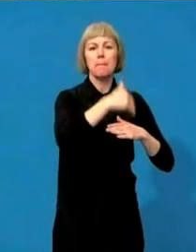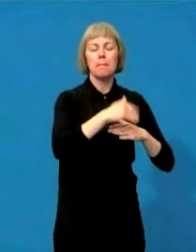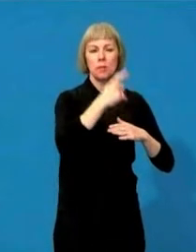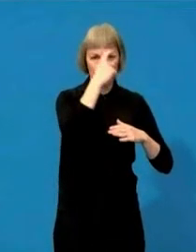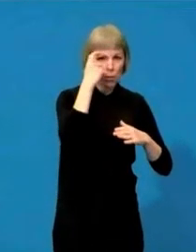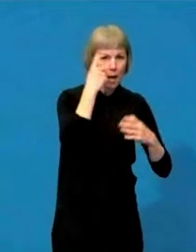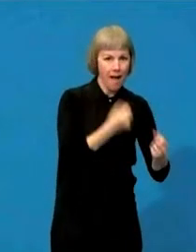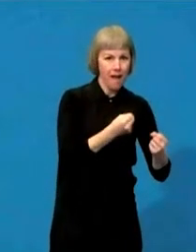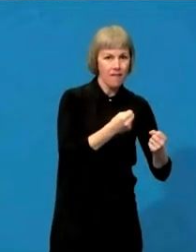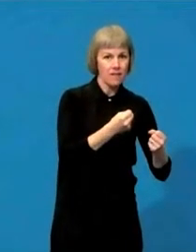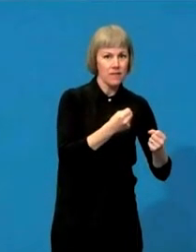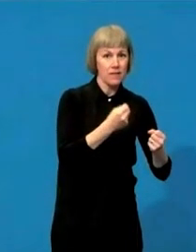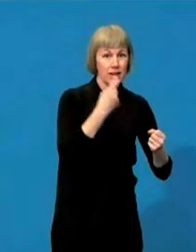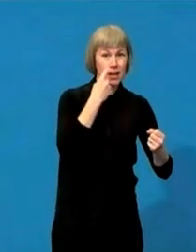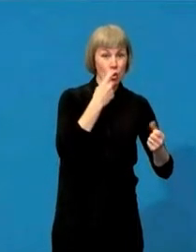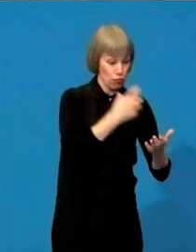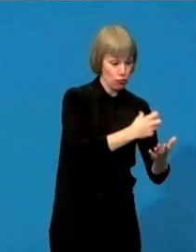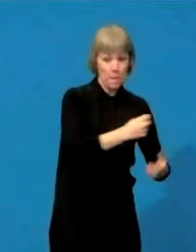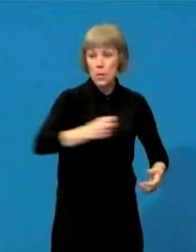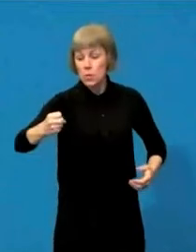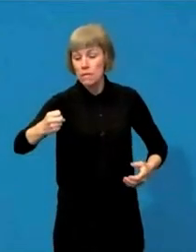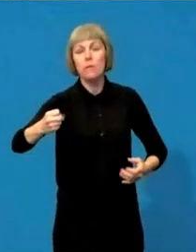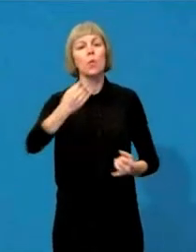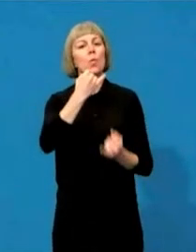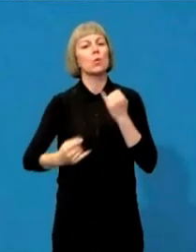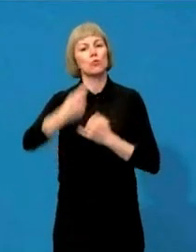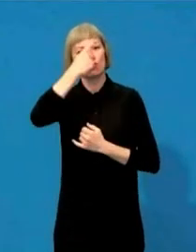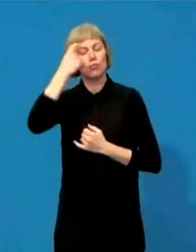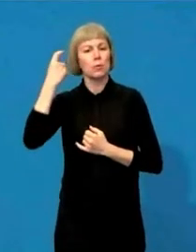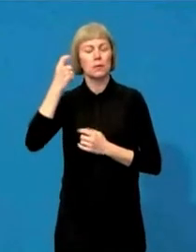them away from that trauma, it retraumatises by removing them from the environment that